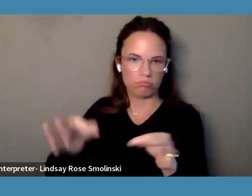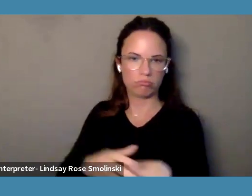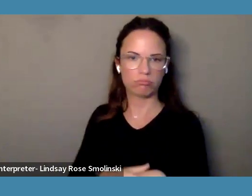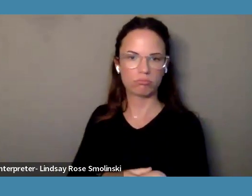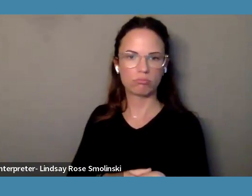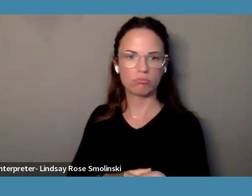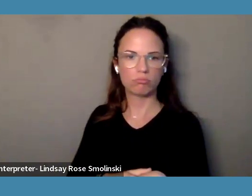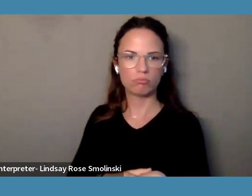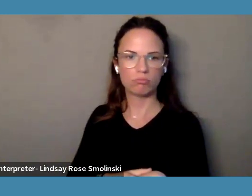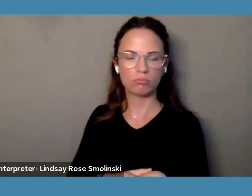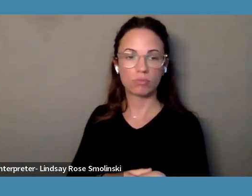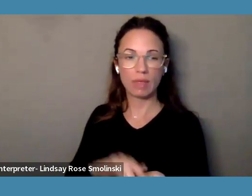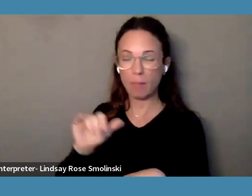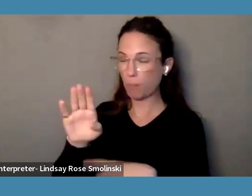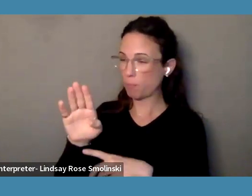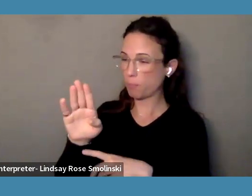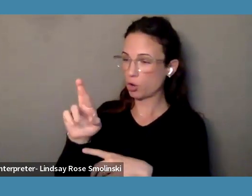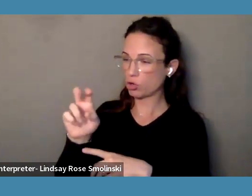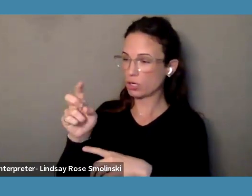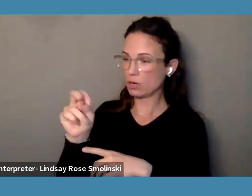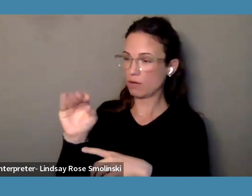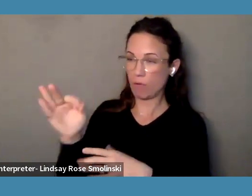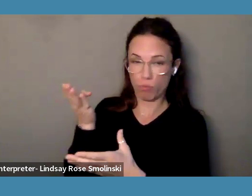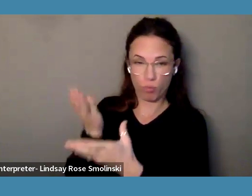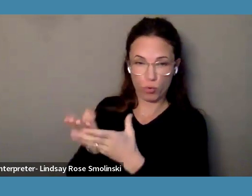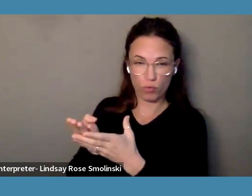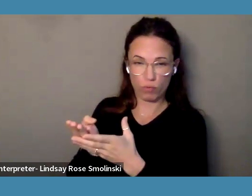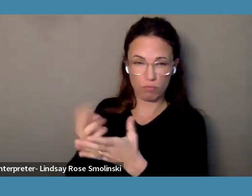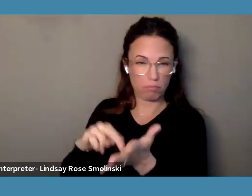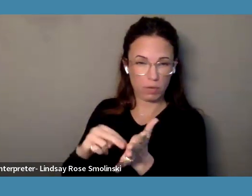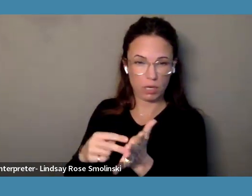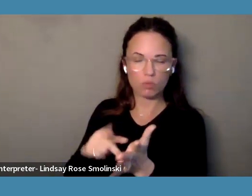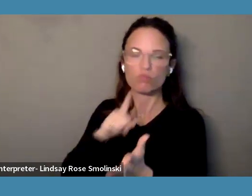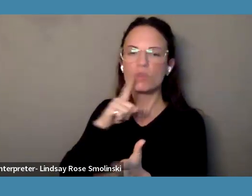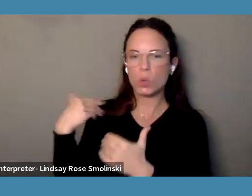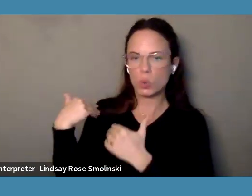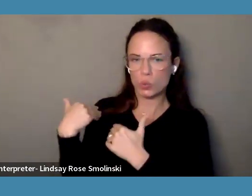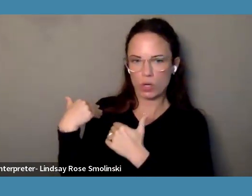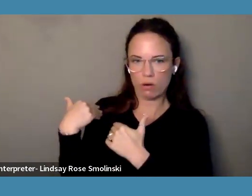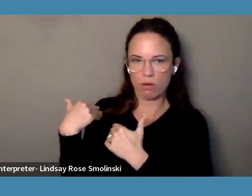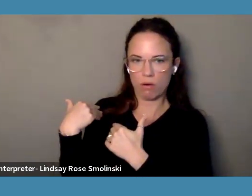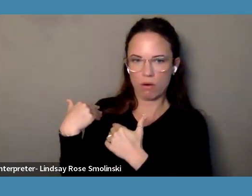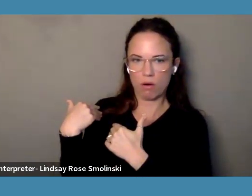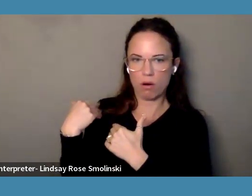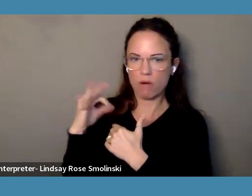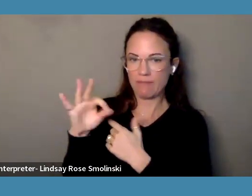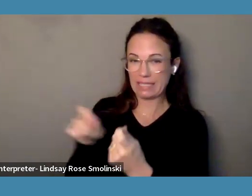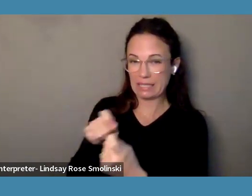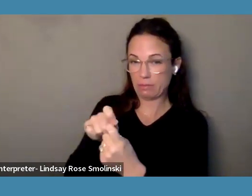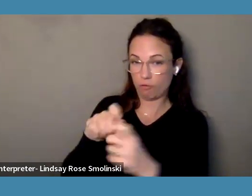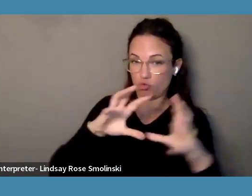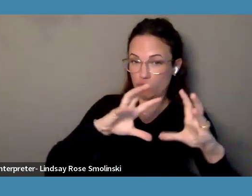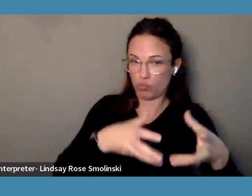And the burden of proof, so the burden of proof is the responsibility of a specific party, either the petitioner